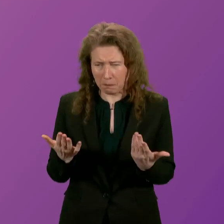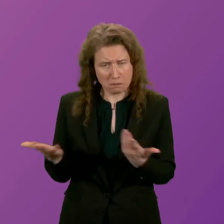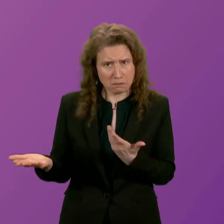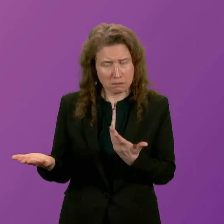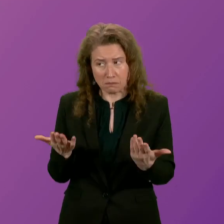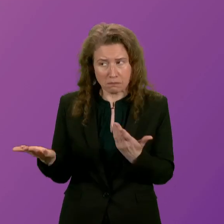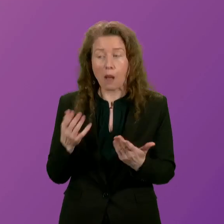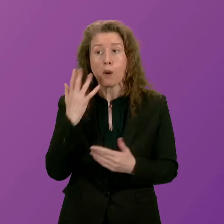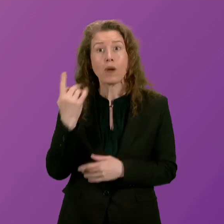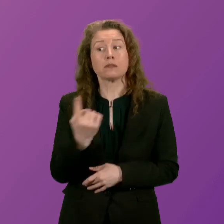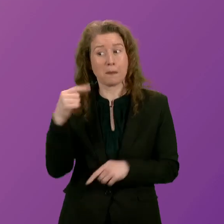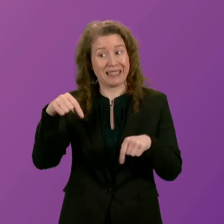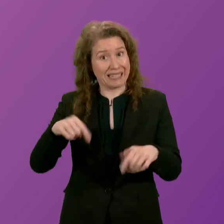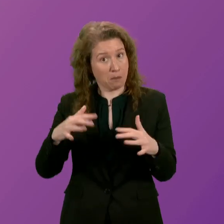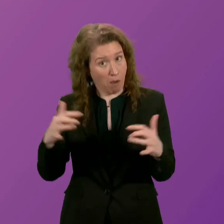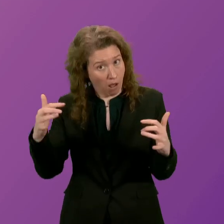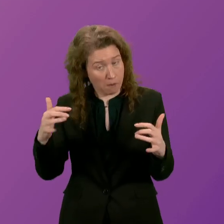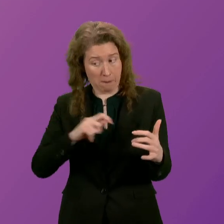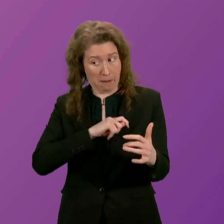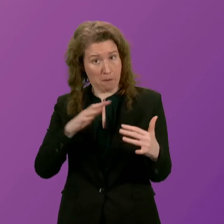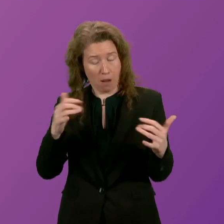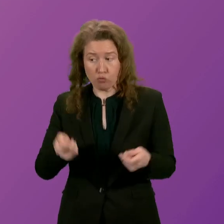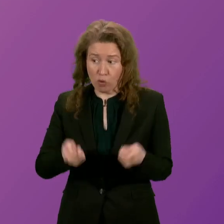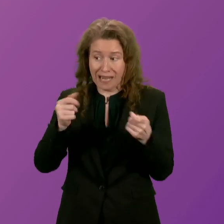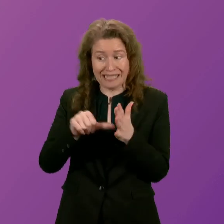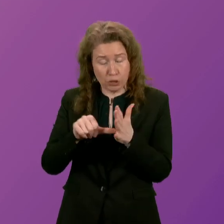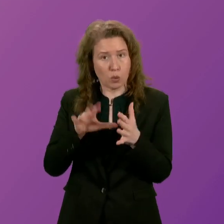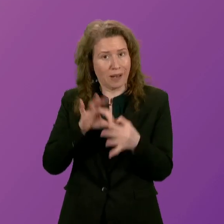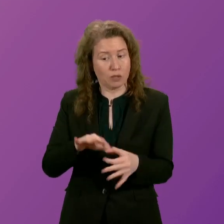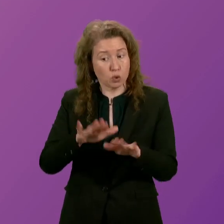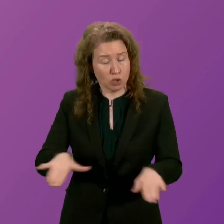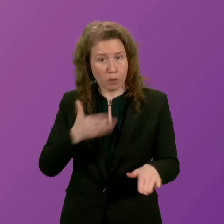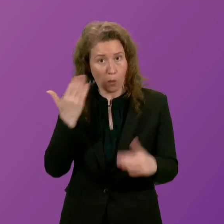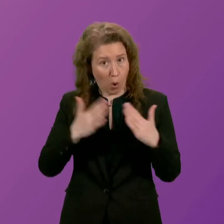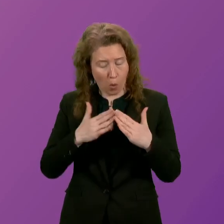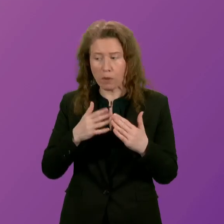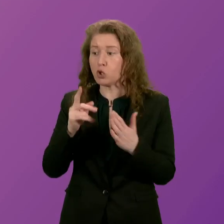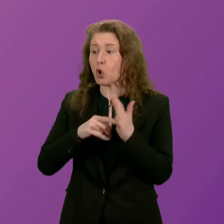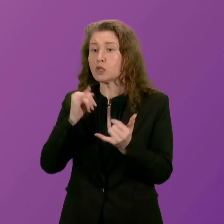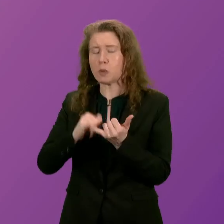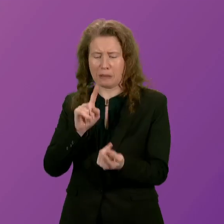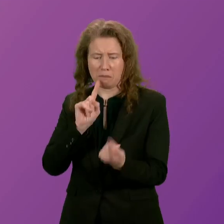When a member of this Parliament raised the issue of homeless children, John Swinney shamefully told them to